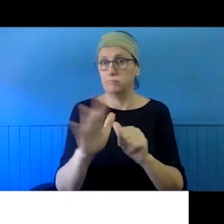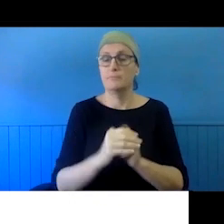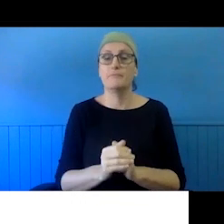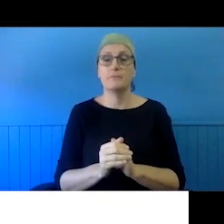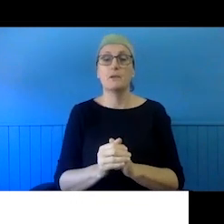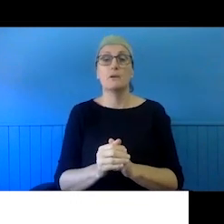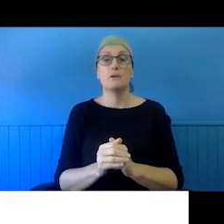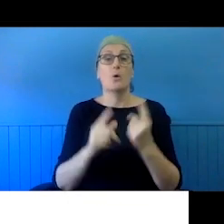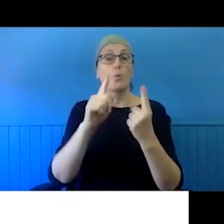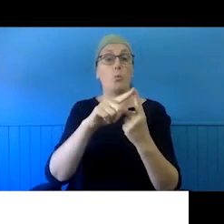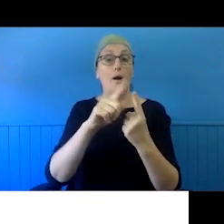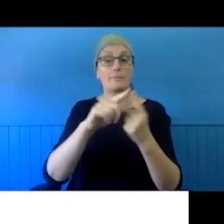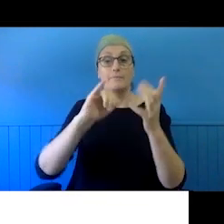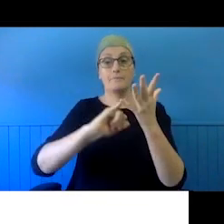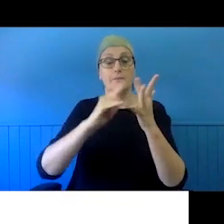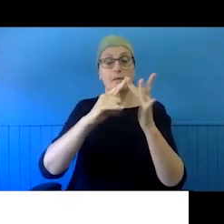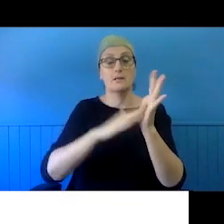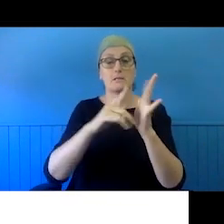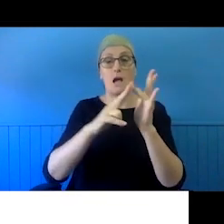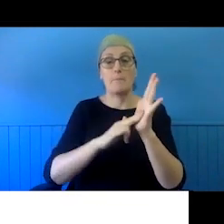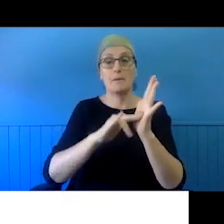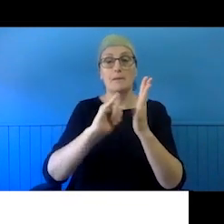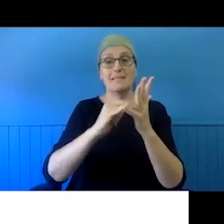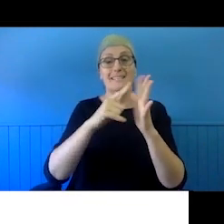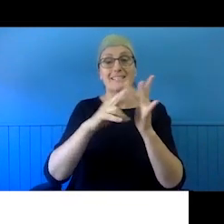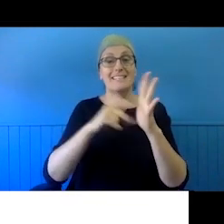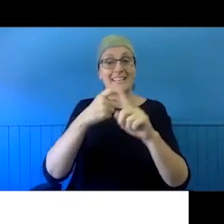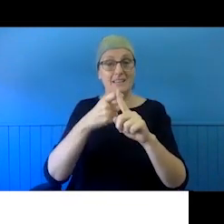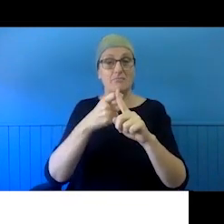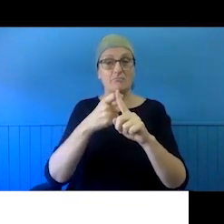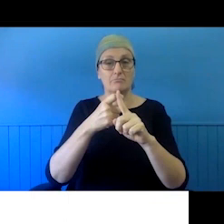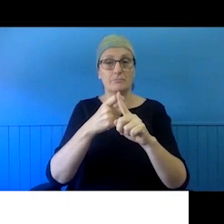called Start With Why. The other's called The Curve by Nicholas Lovell.